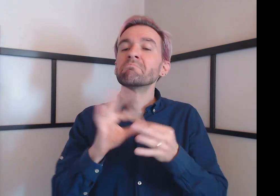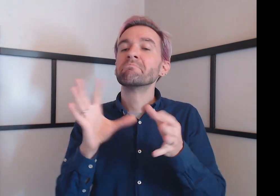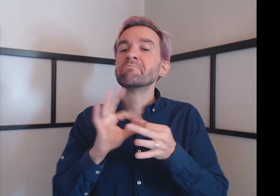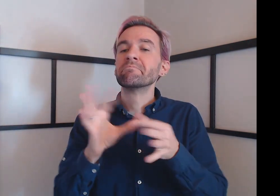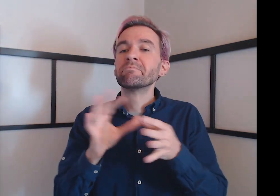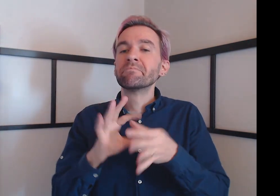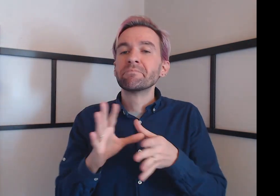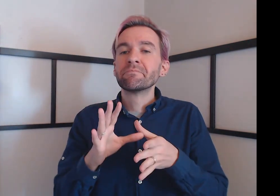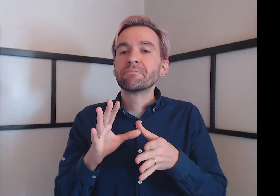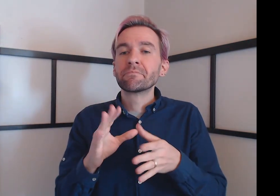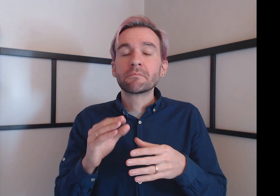But that’s okay!